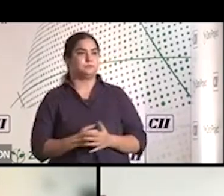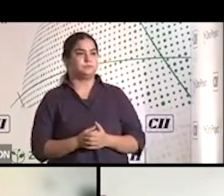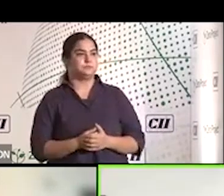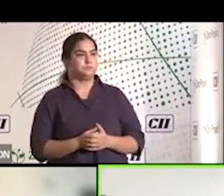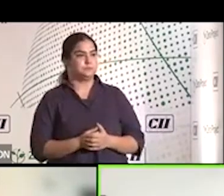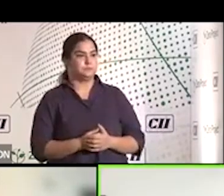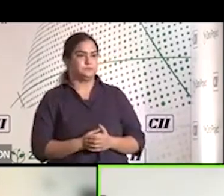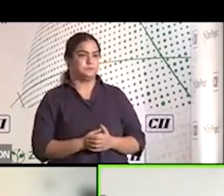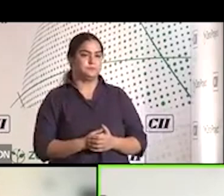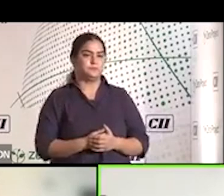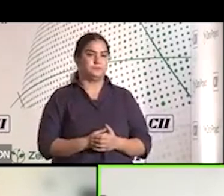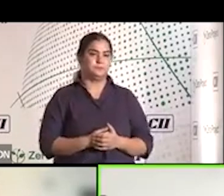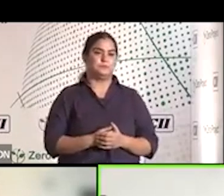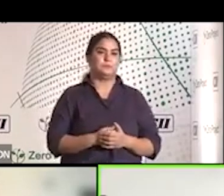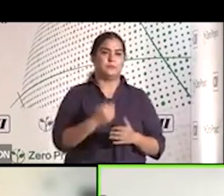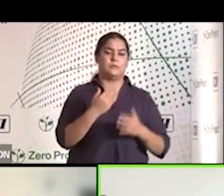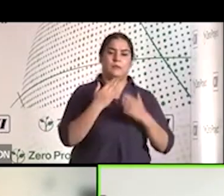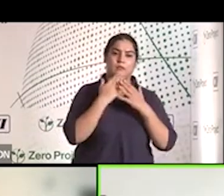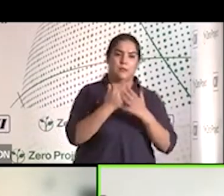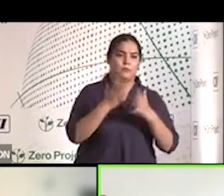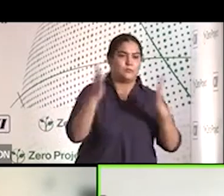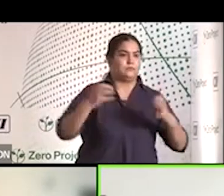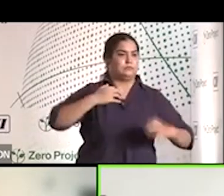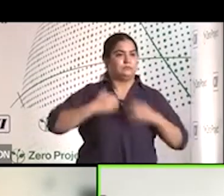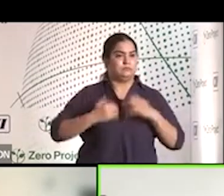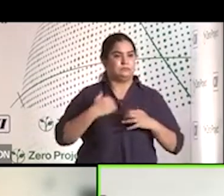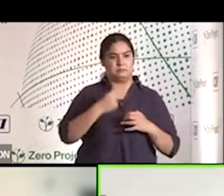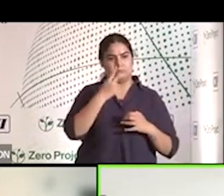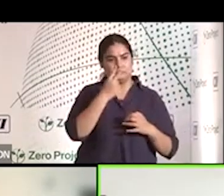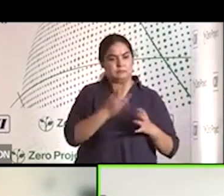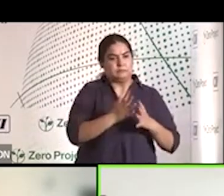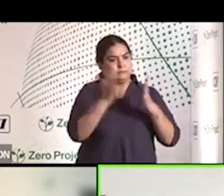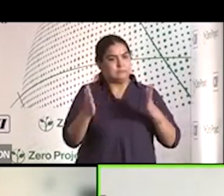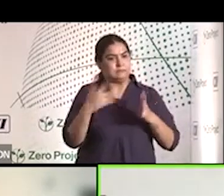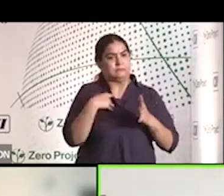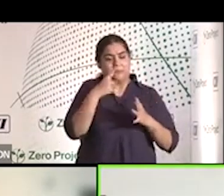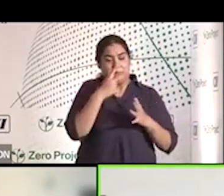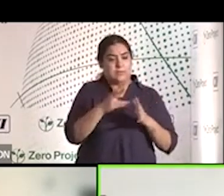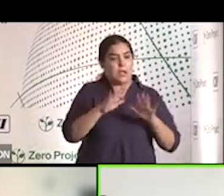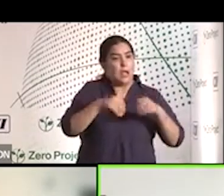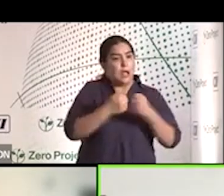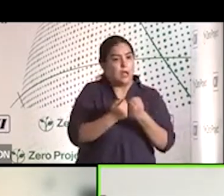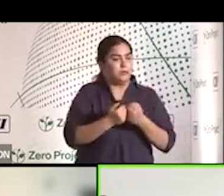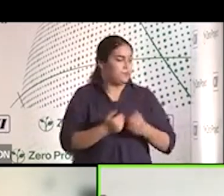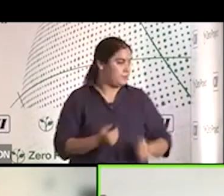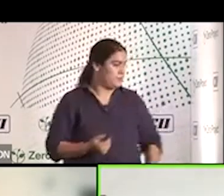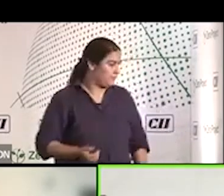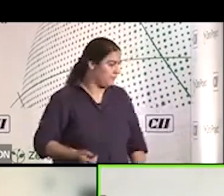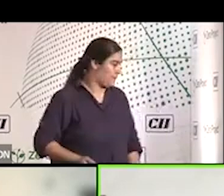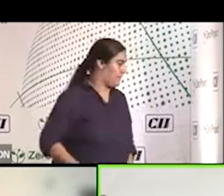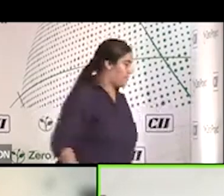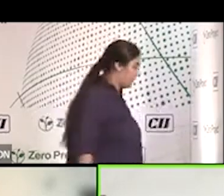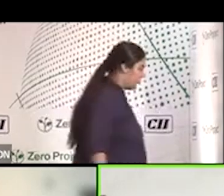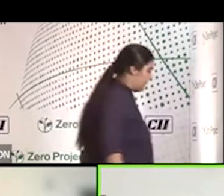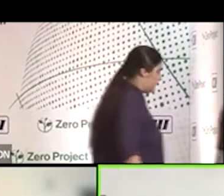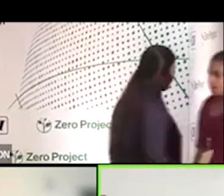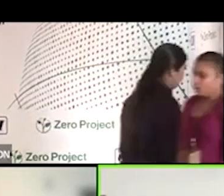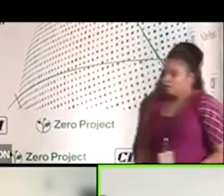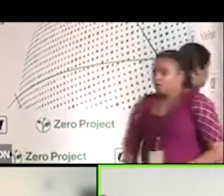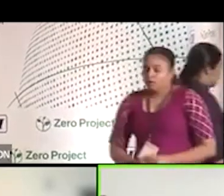Thank you, Praveen. That's an interesting, impressive input you have shared there of how you have moved from 39 people as a pilot.